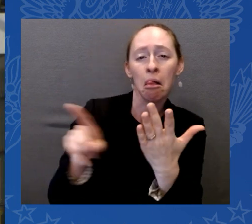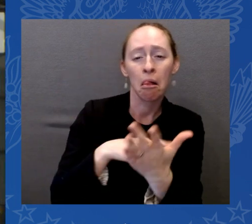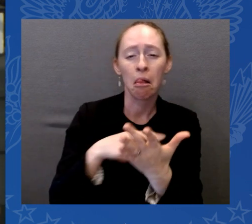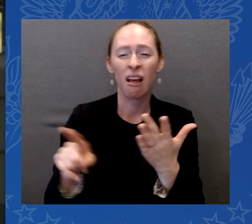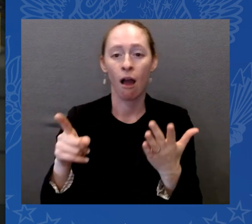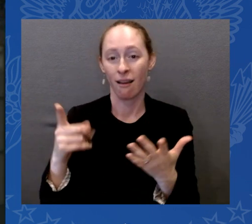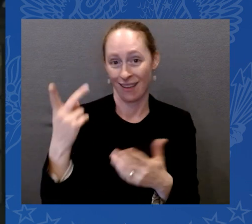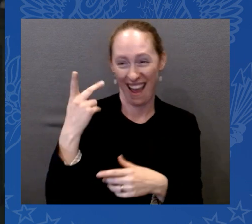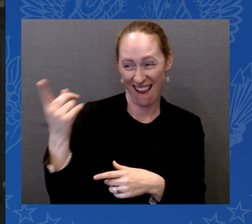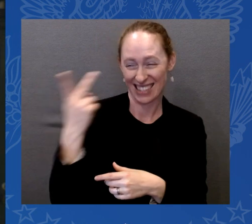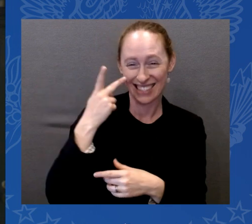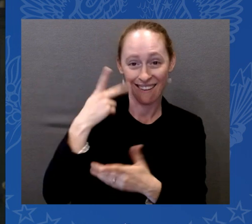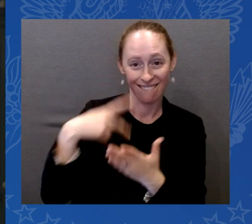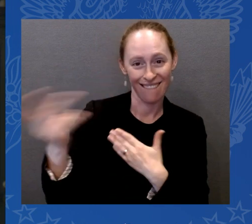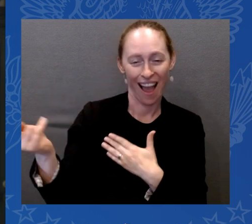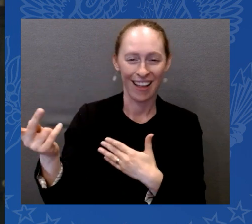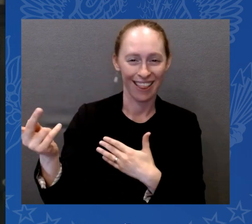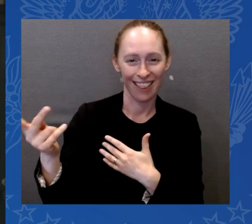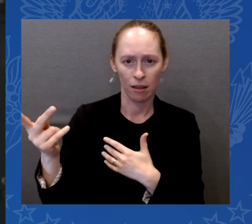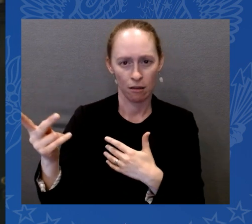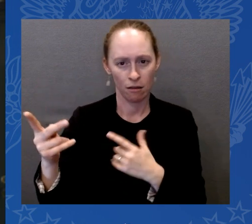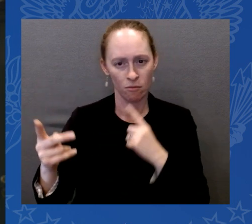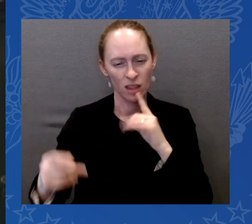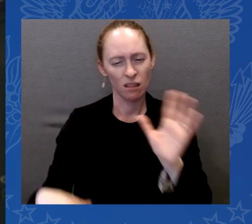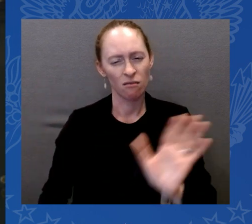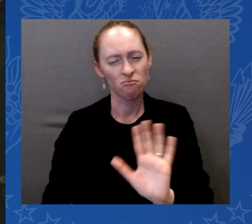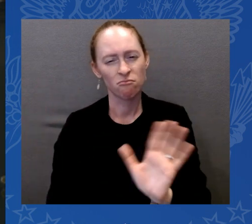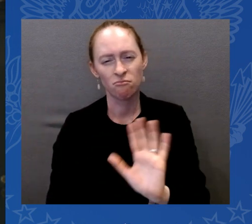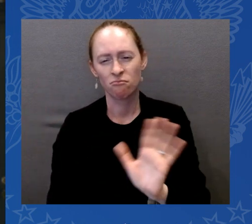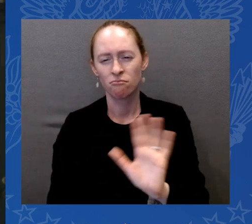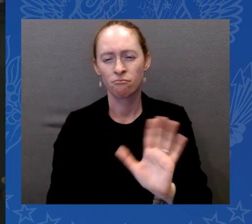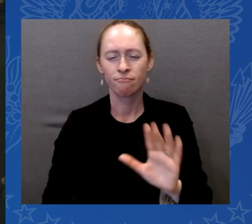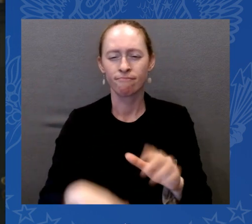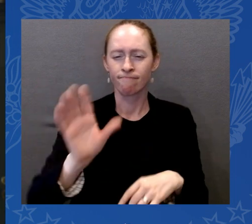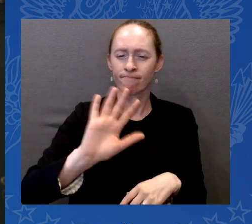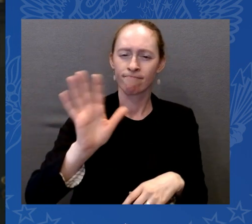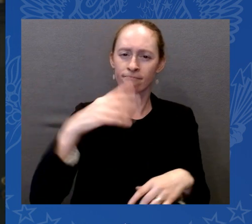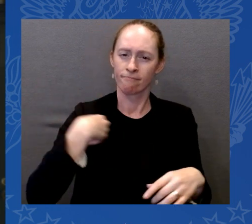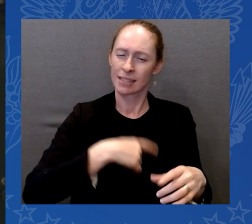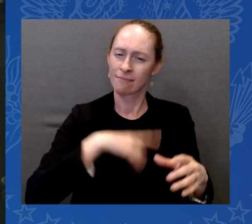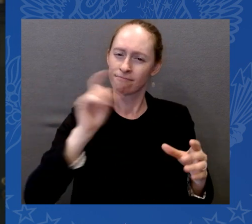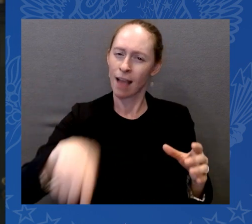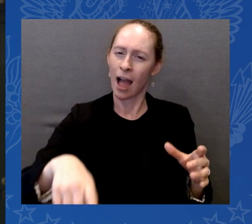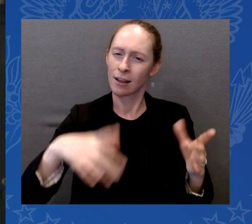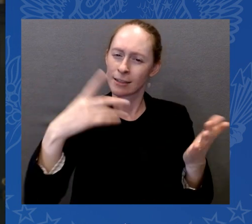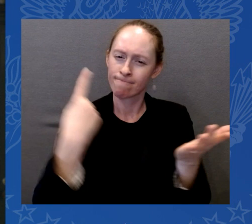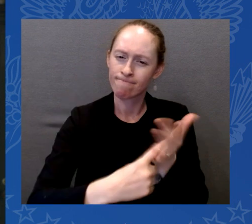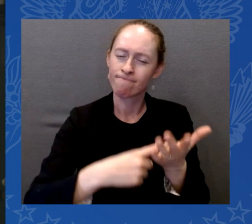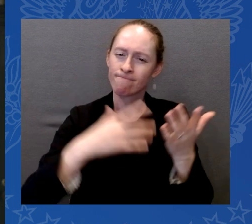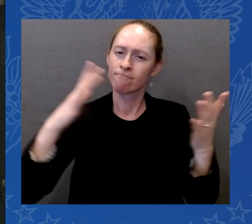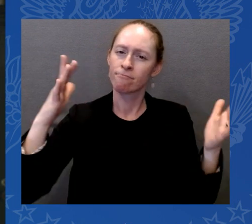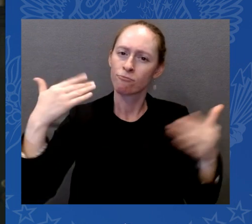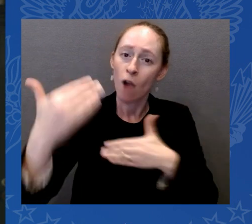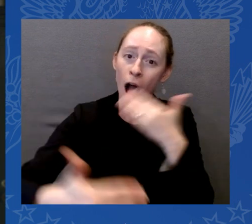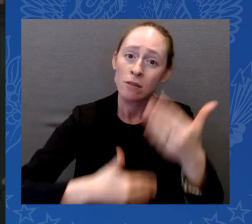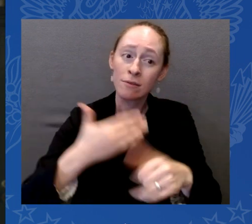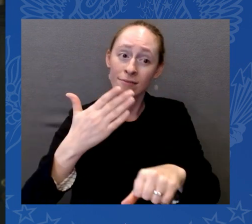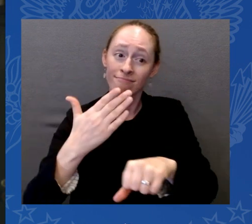do the hard work of governing. Making progress in every country as big and complicated as ours is difficult.